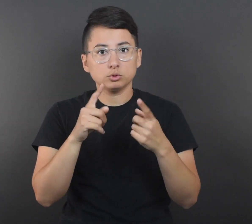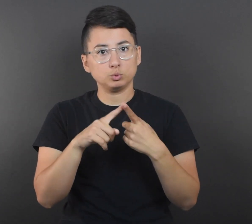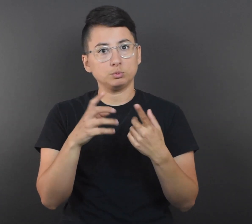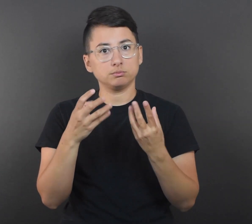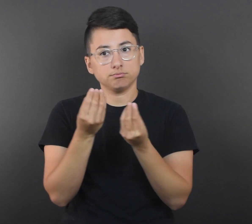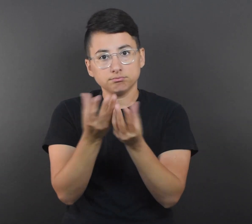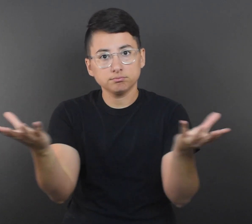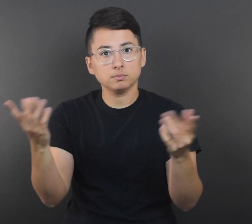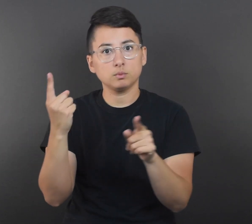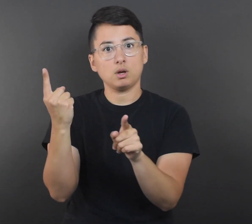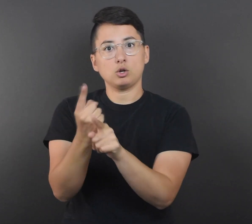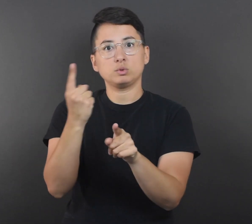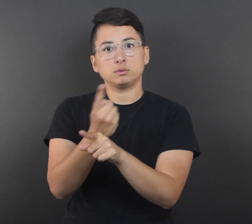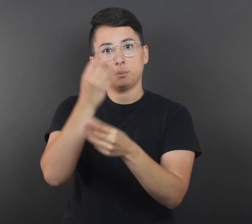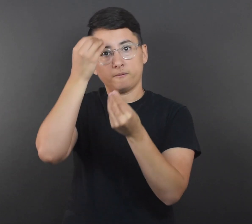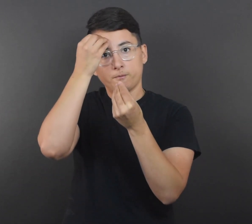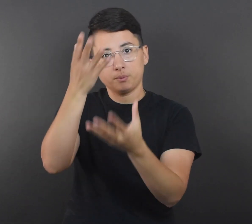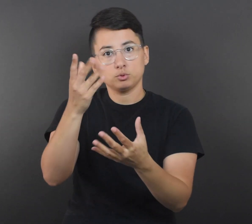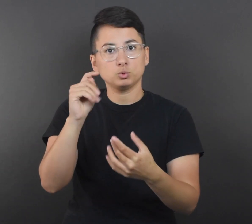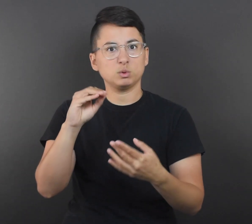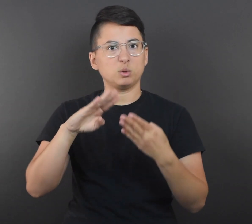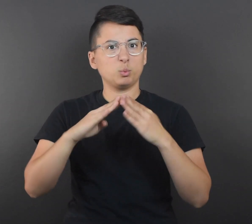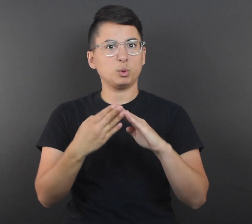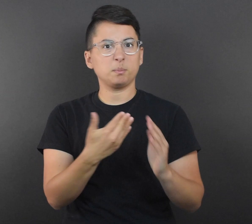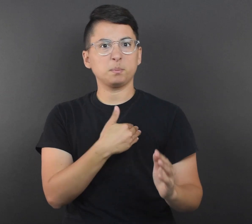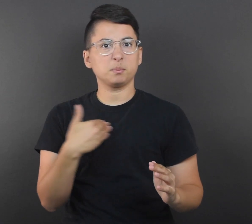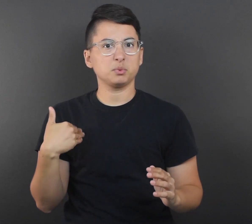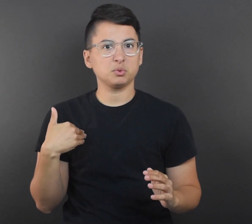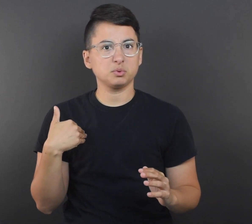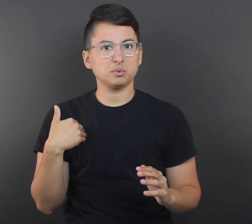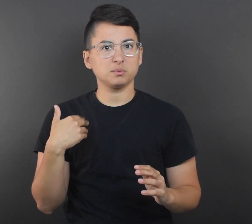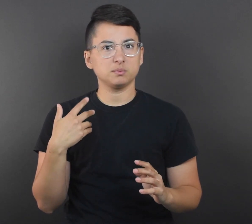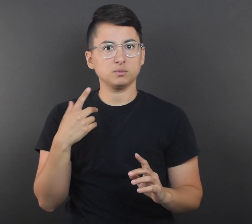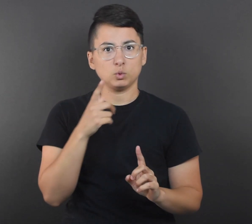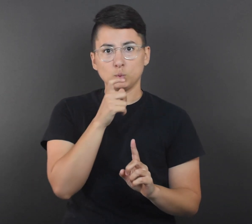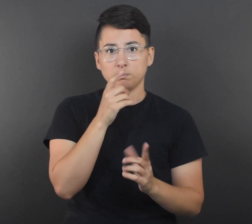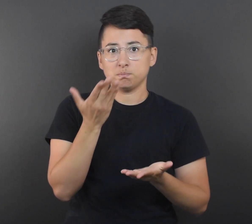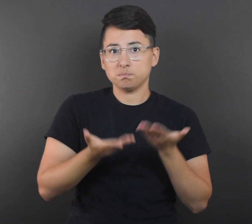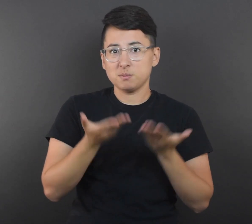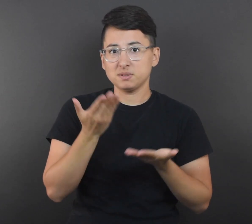information to community members who may be experiencing vaccine hesitancy.